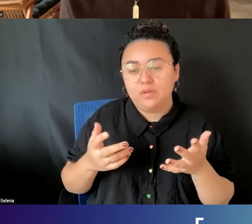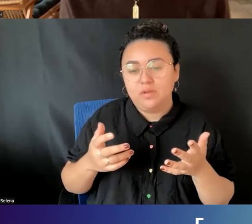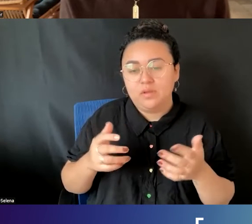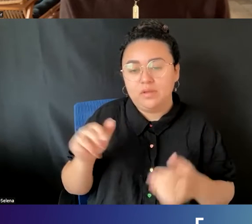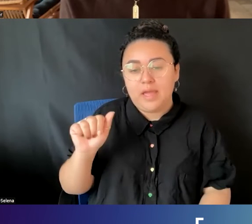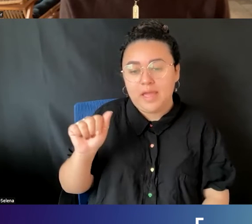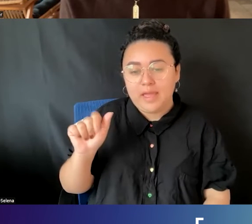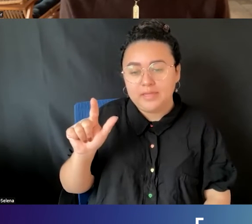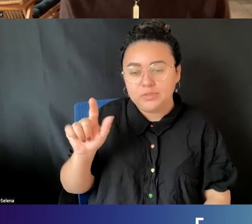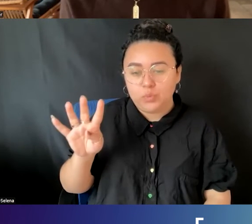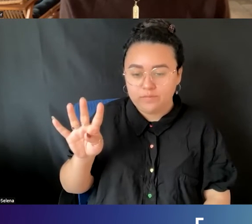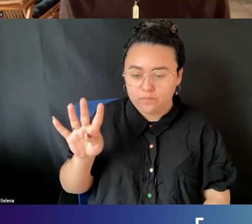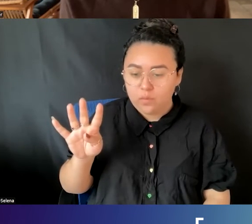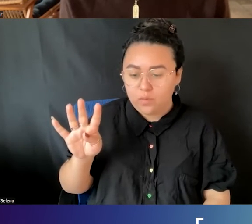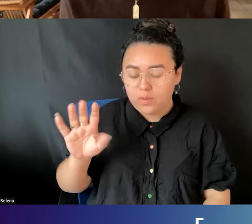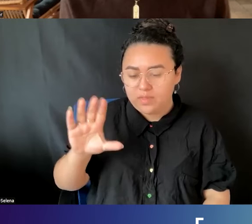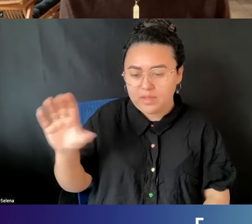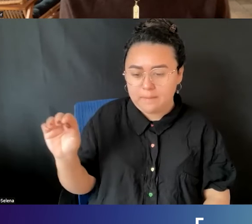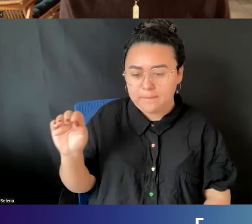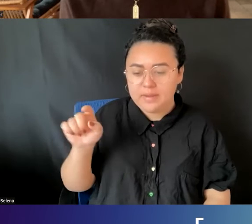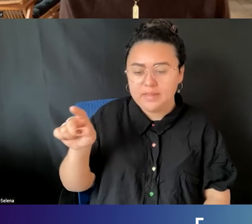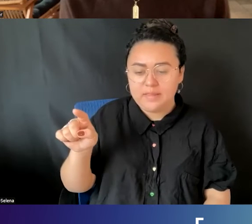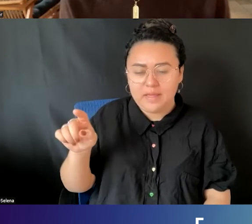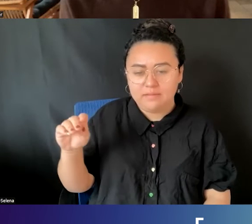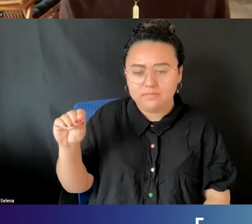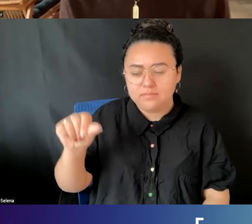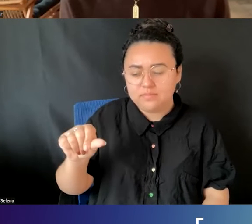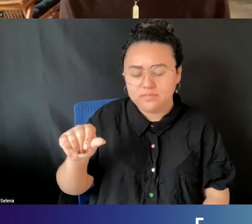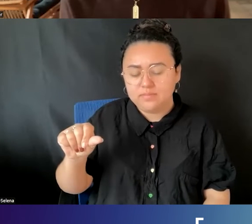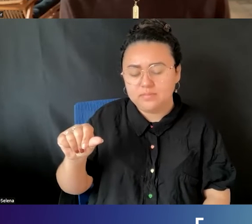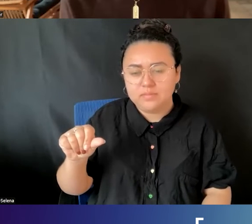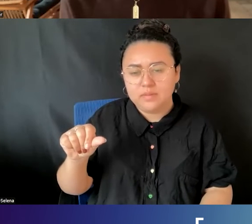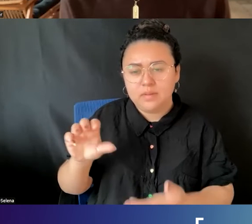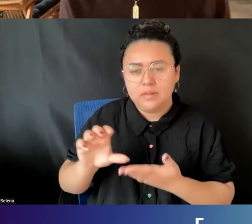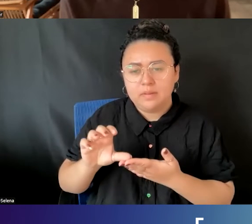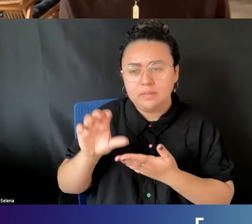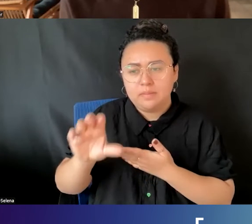I think, financed 18 films this year and they acquired three.